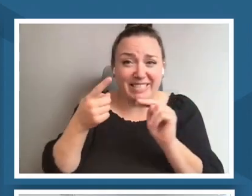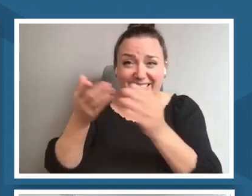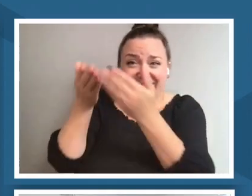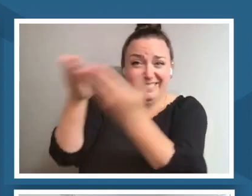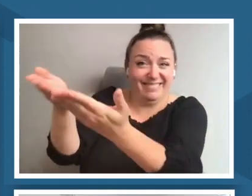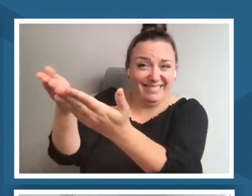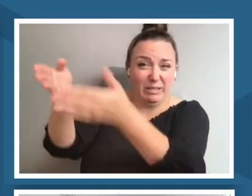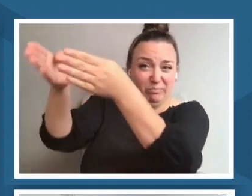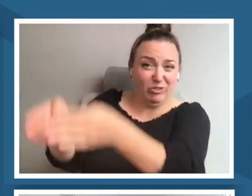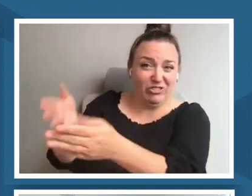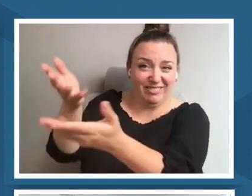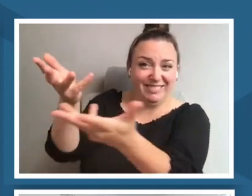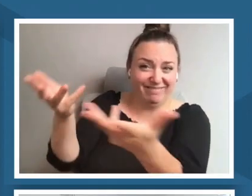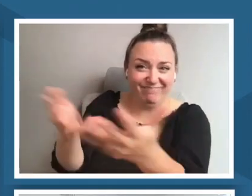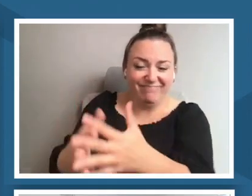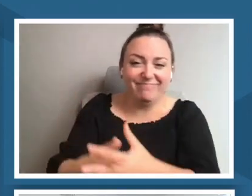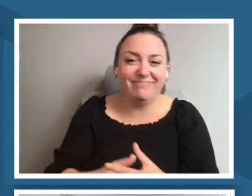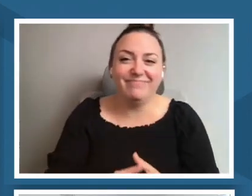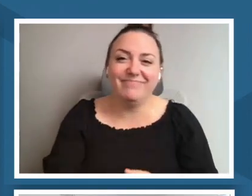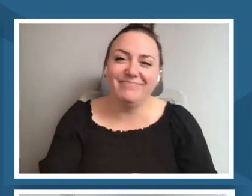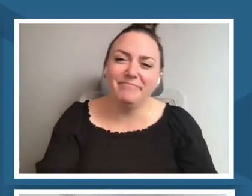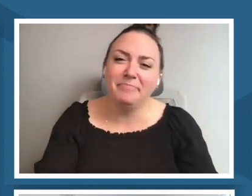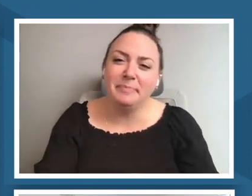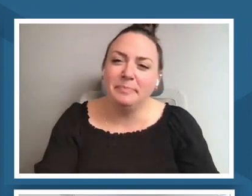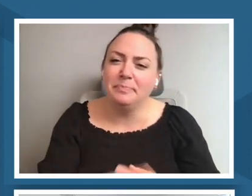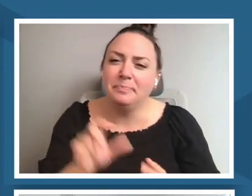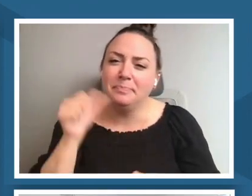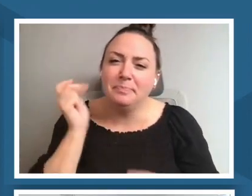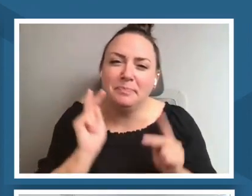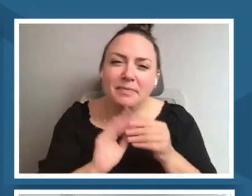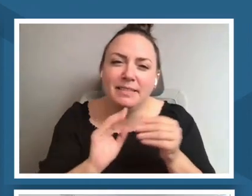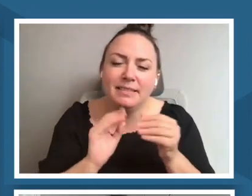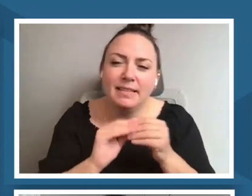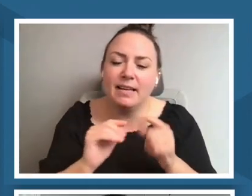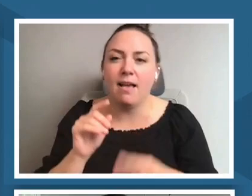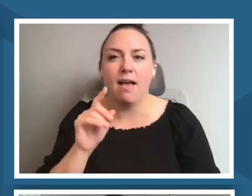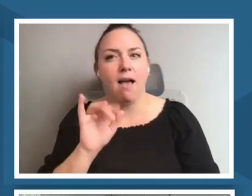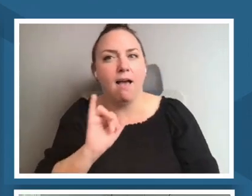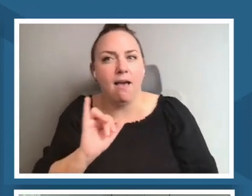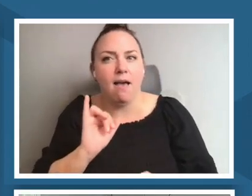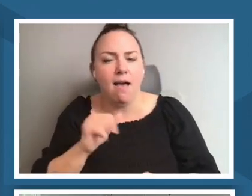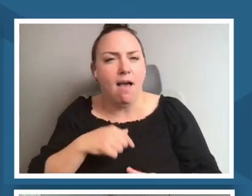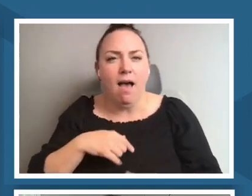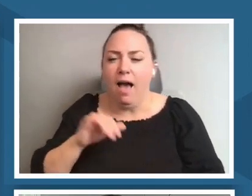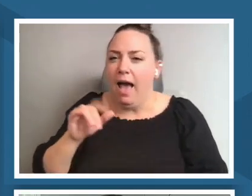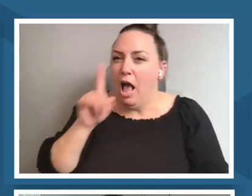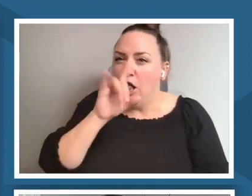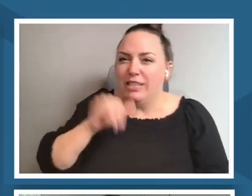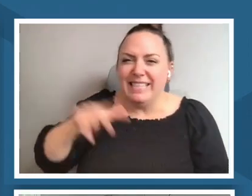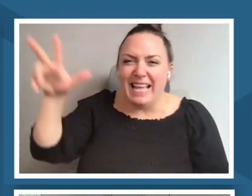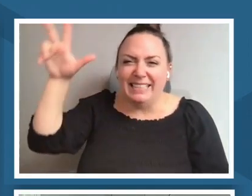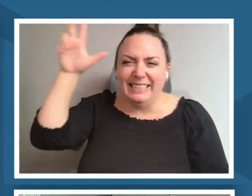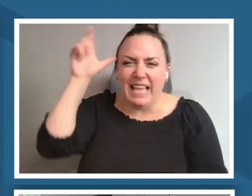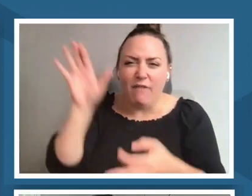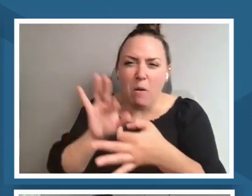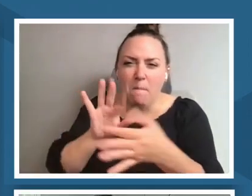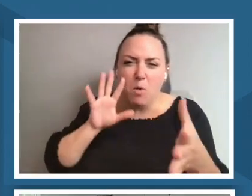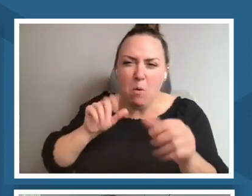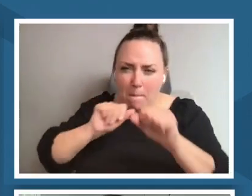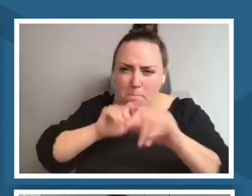yeah what are some folks saying oh wow it looks like a devil unleashing its smoke